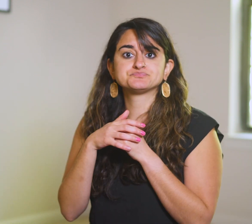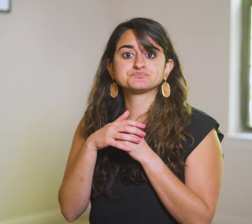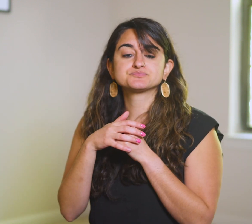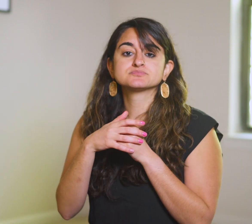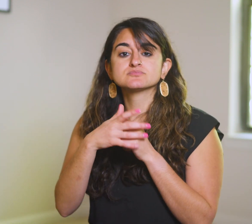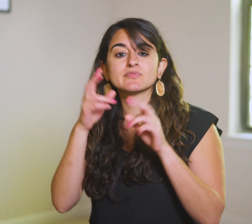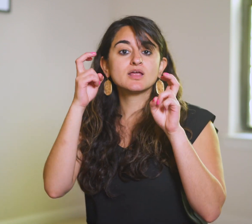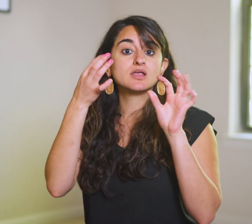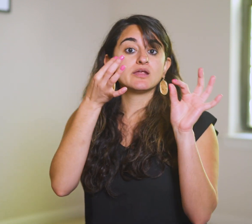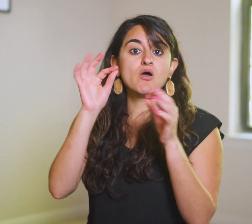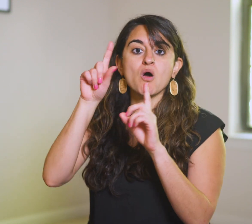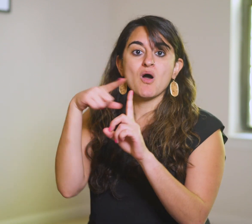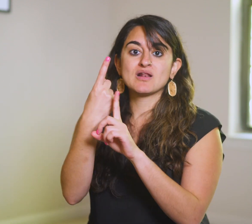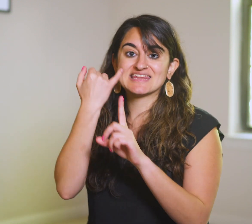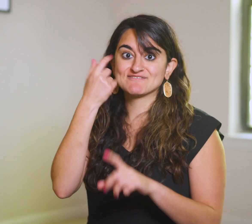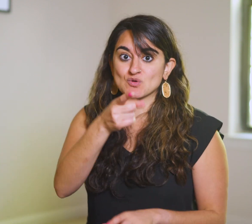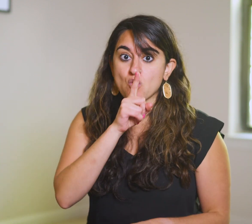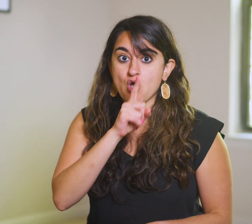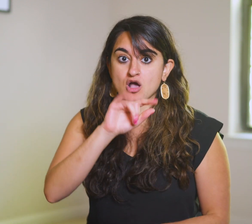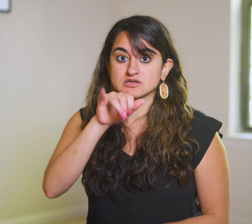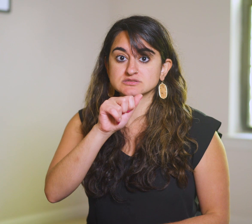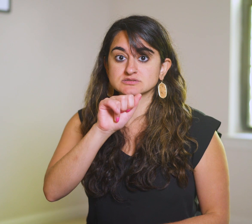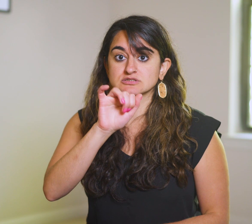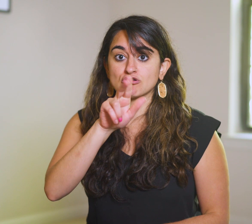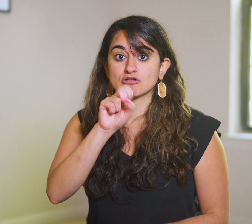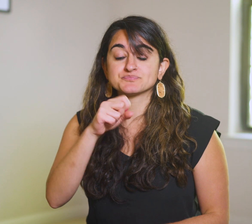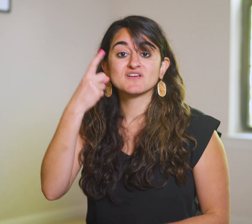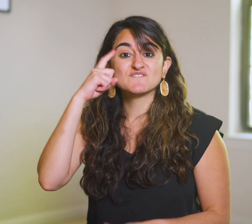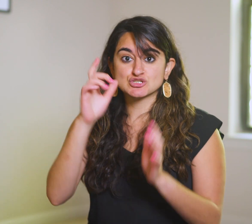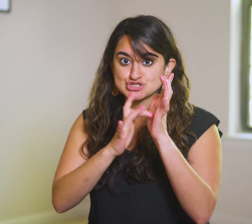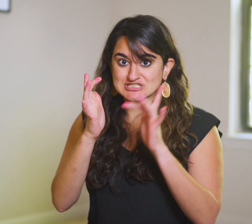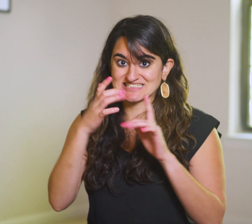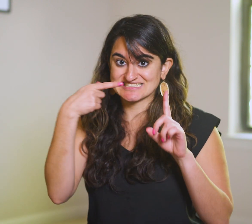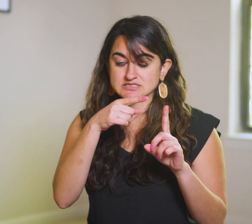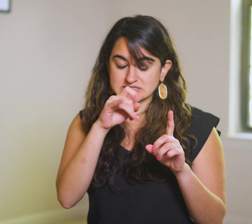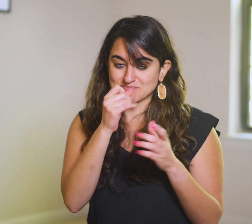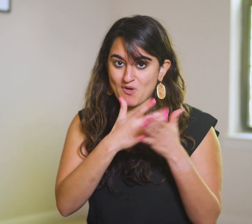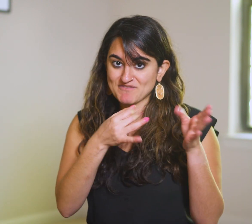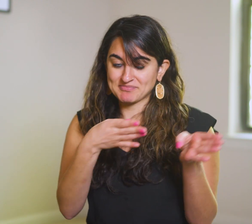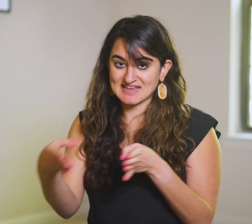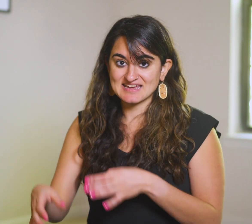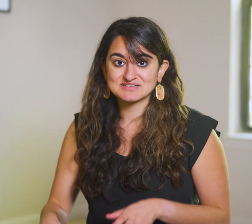Technically it’s only a sidetrack if you’re Jairus. For Jesus, it’s part of the plan.